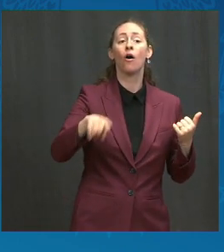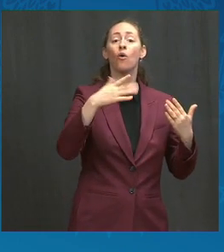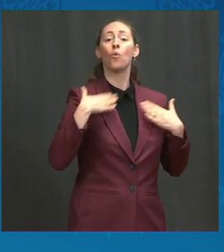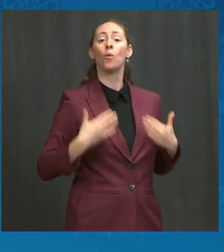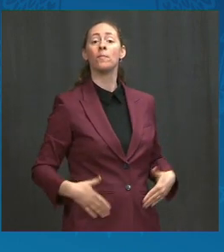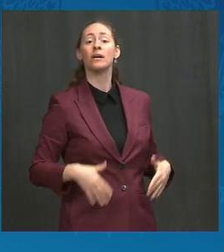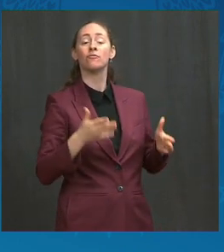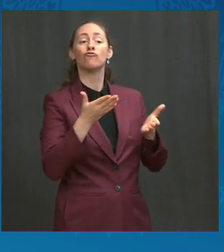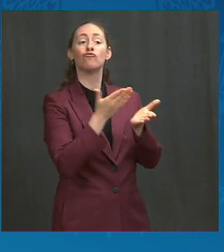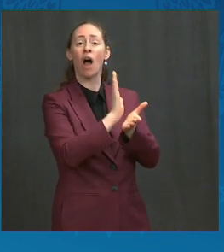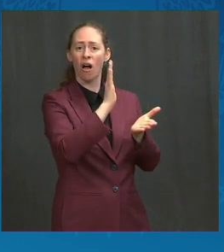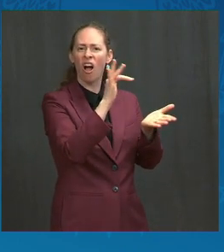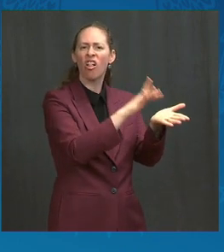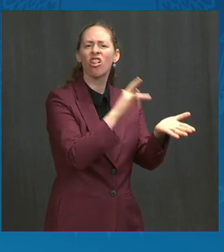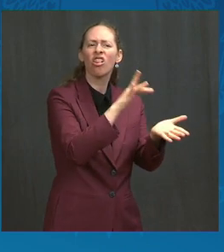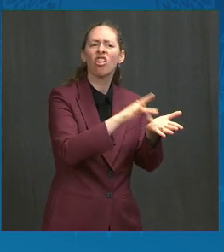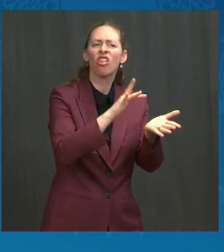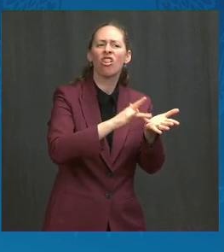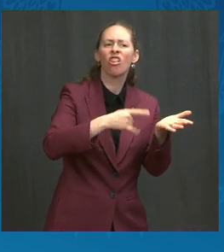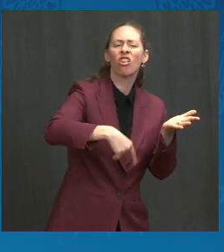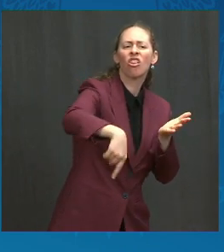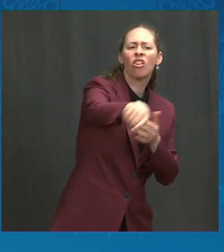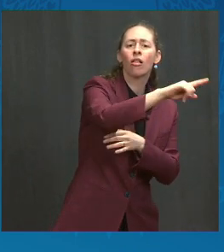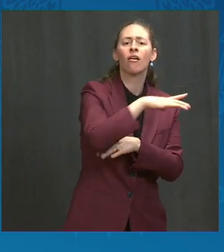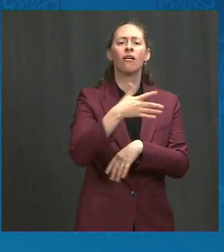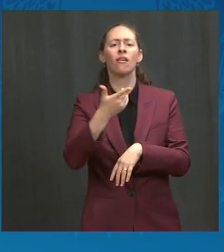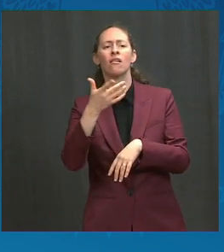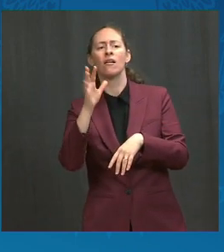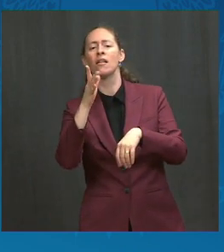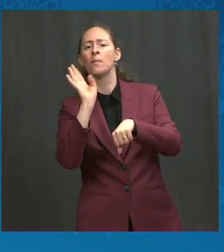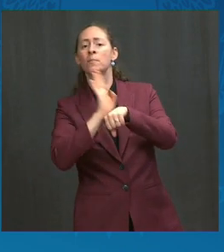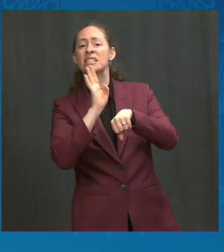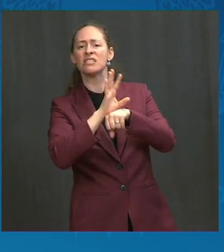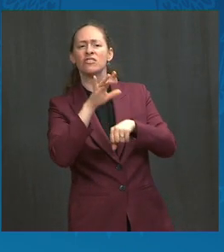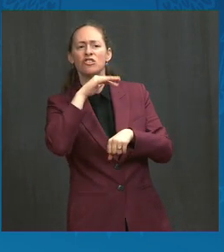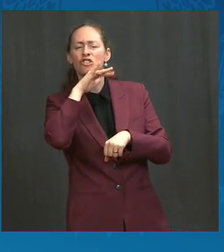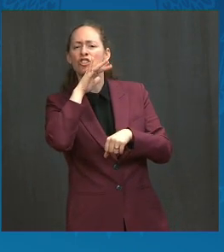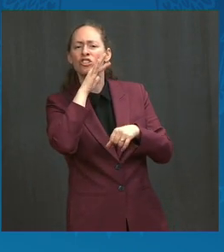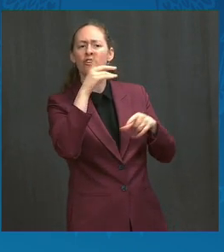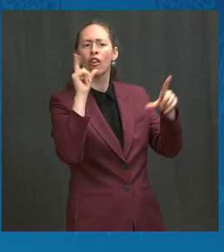Corruption is undermining progress as misinformation